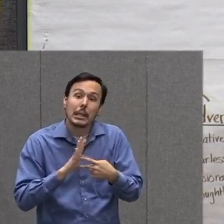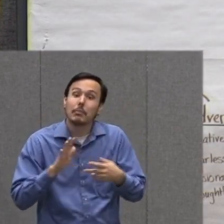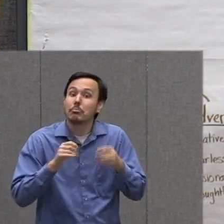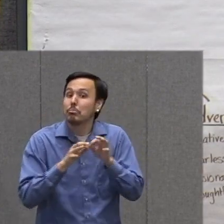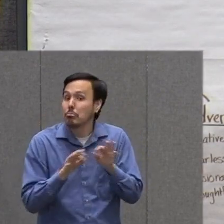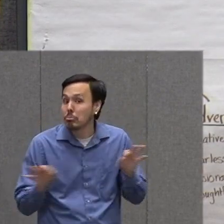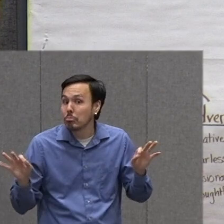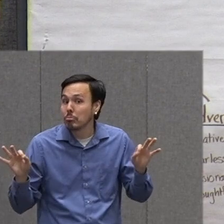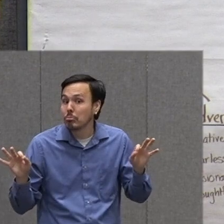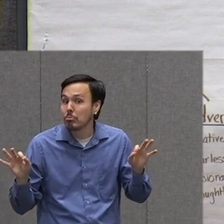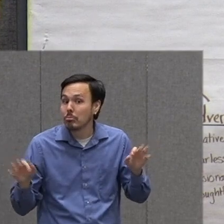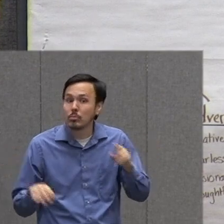What do you think volunteers are?